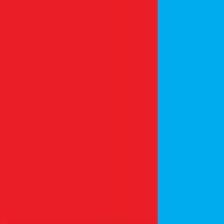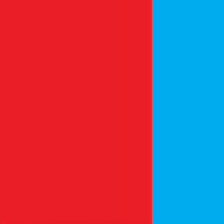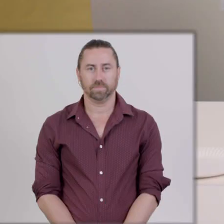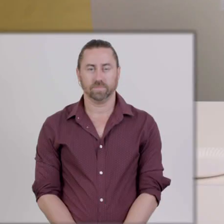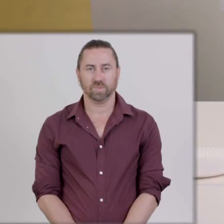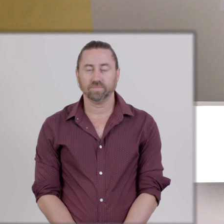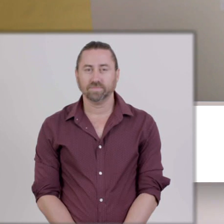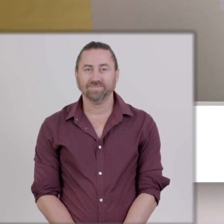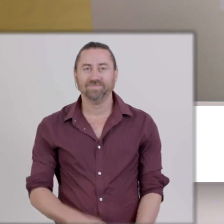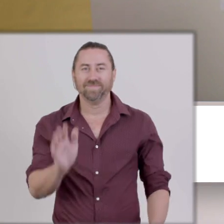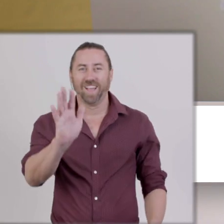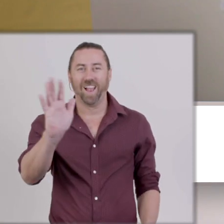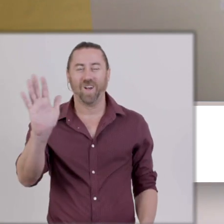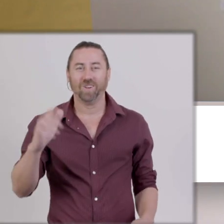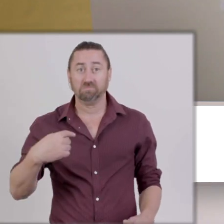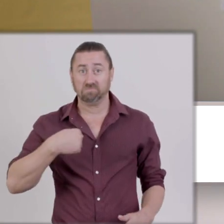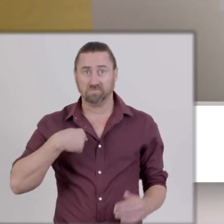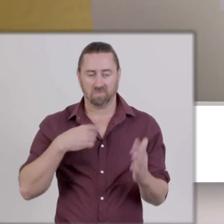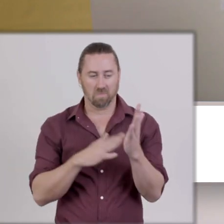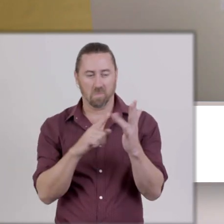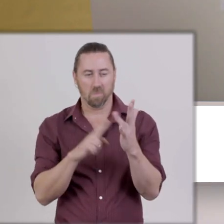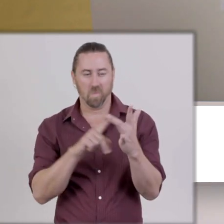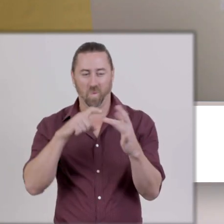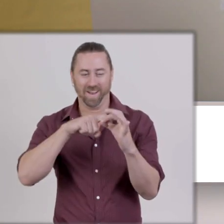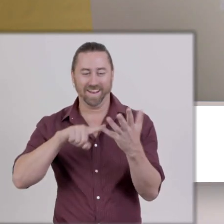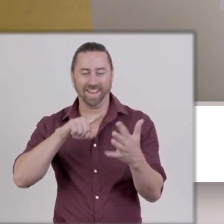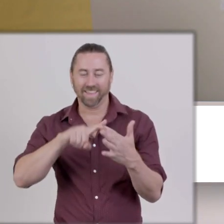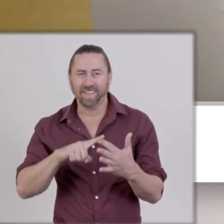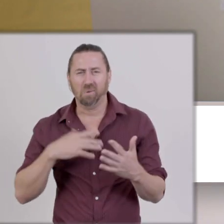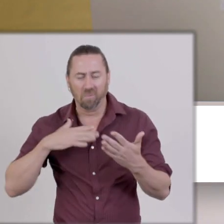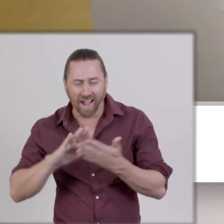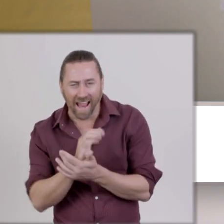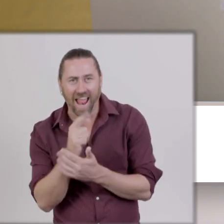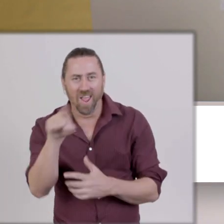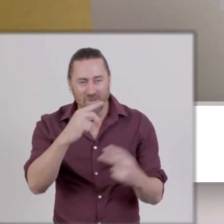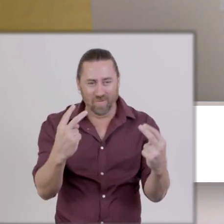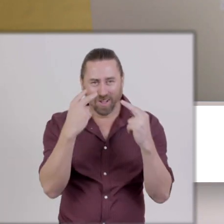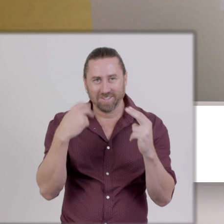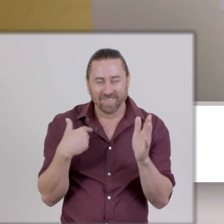Hi, everyone. My name is Monique. I'm really happy you're here with me today.